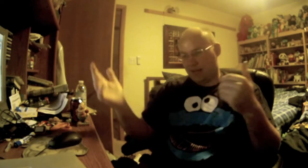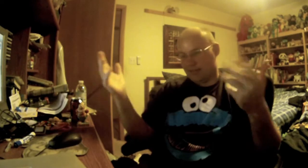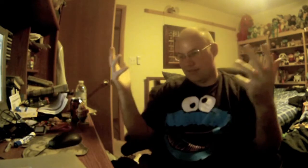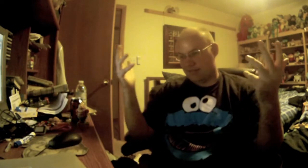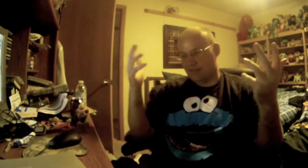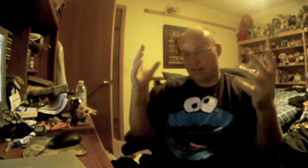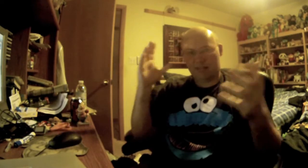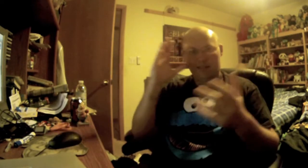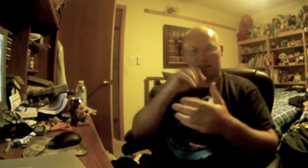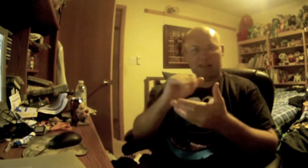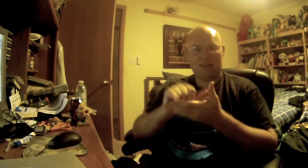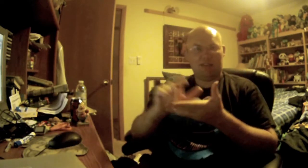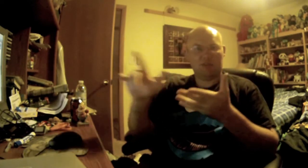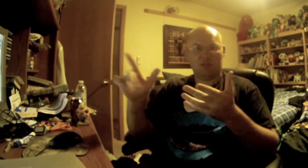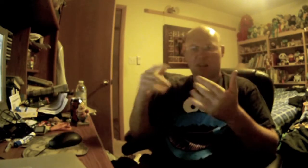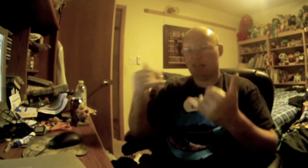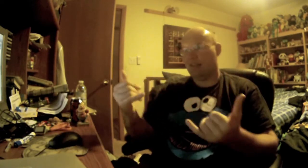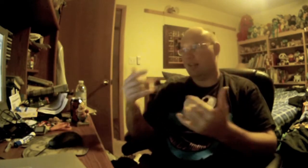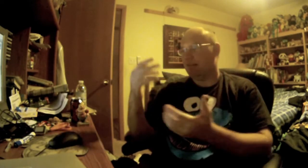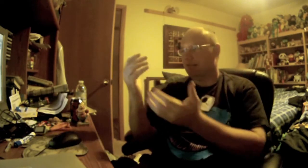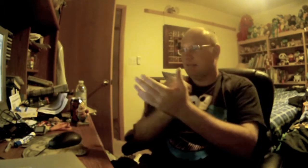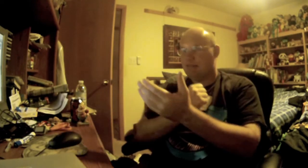Anyway, that's all for today.